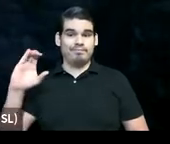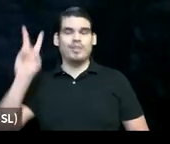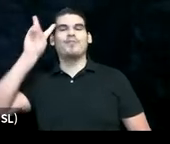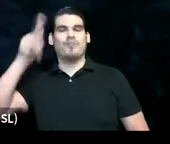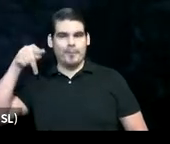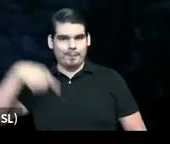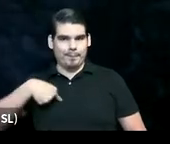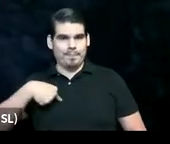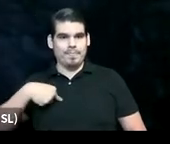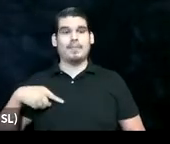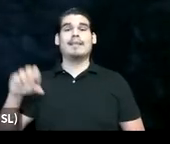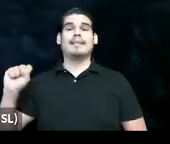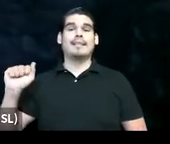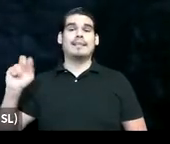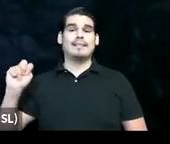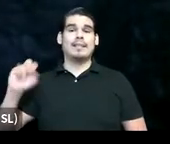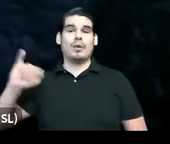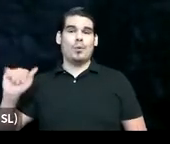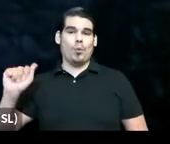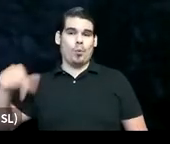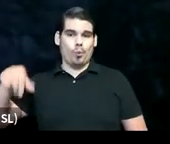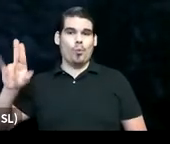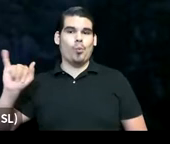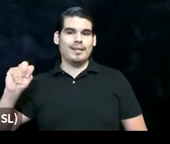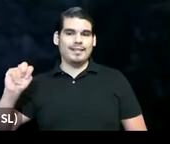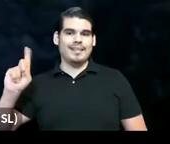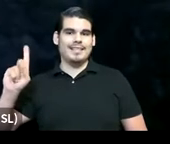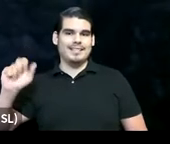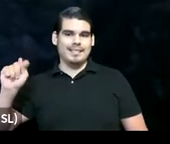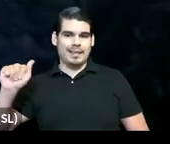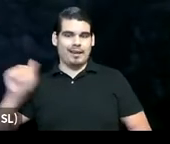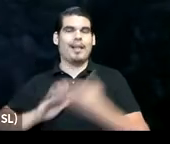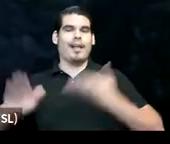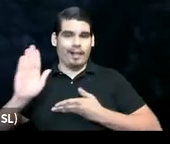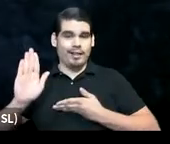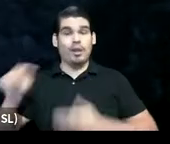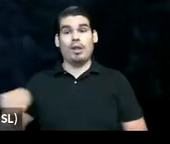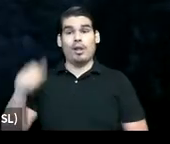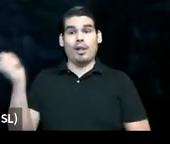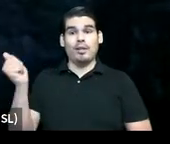RAD Region I Bourne: How do y'all. I am Katelyn, I'm the Regional Affairs Director for region one